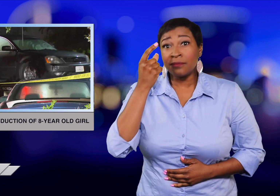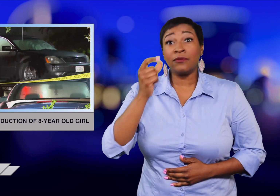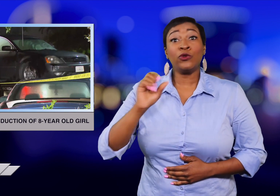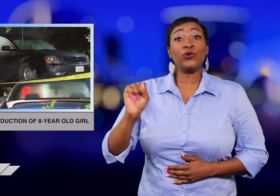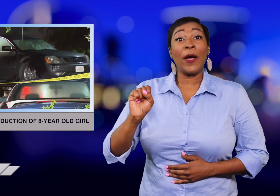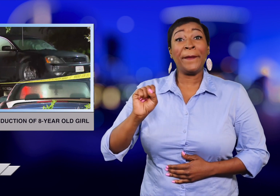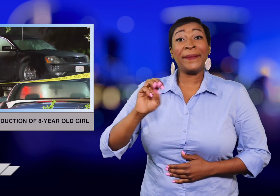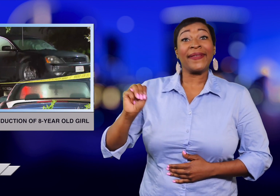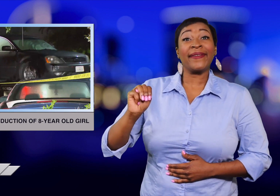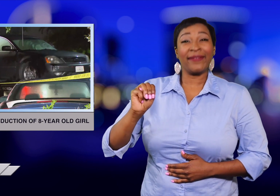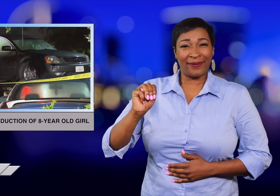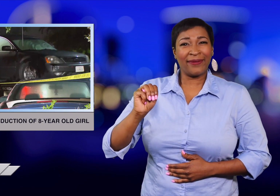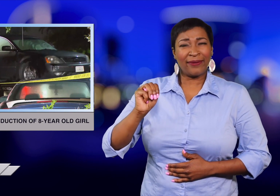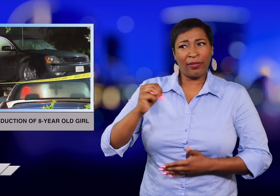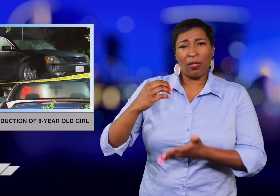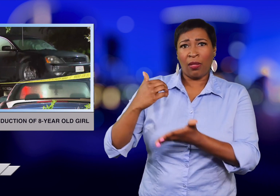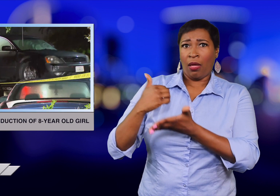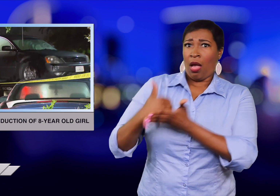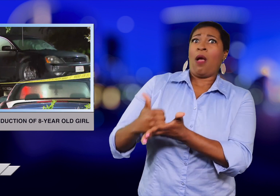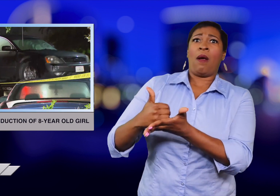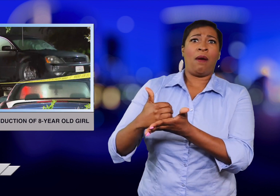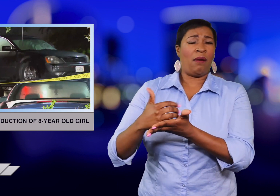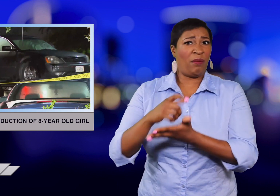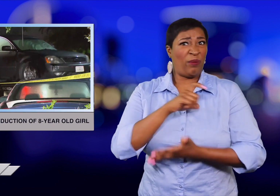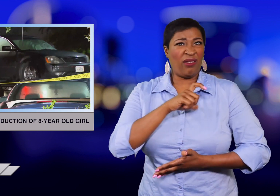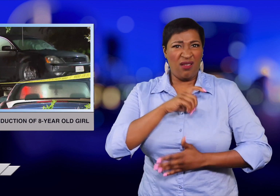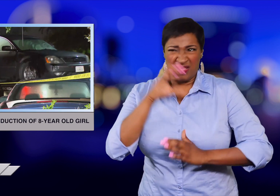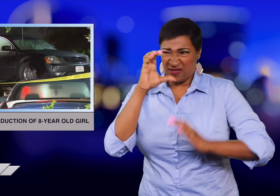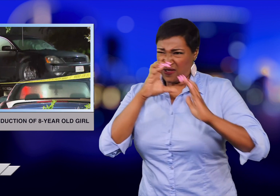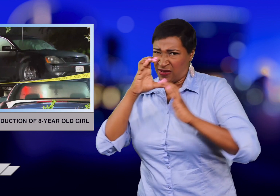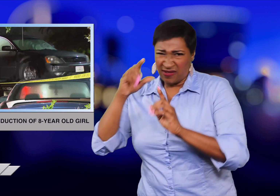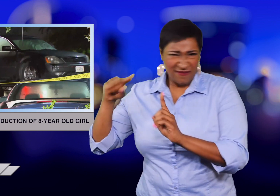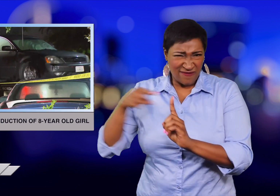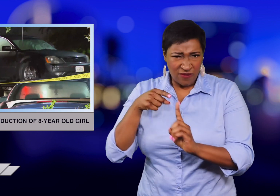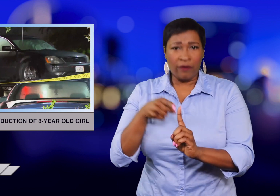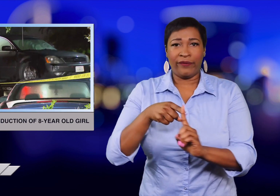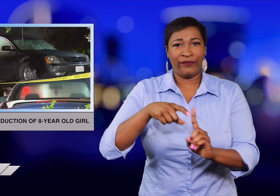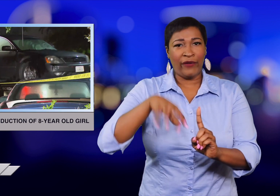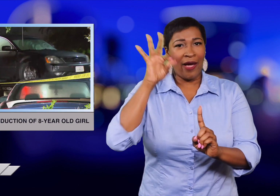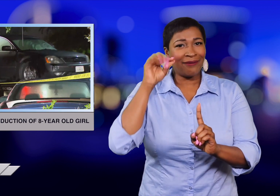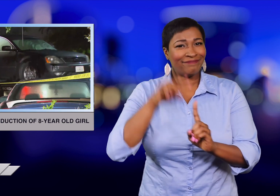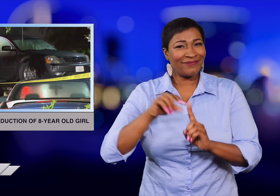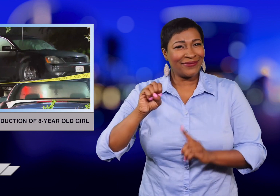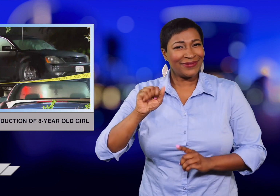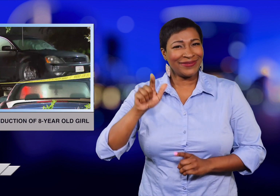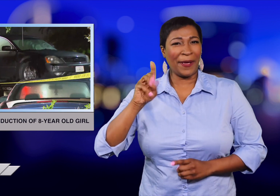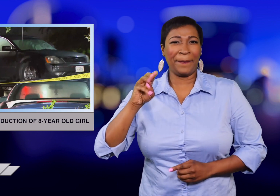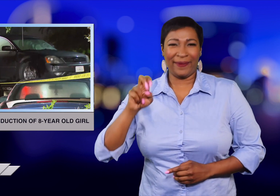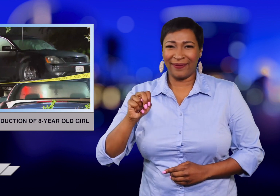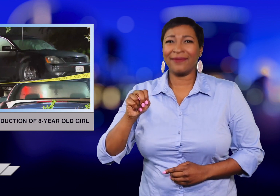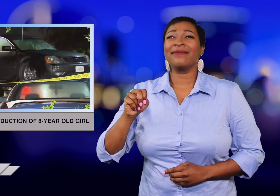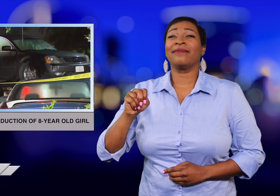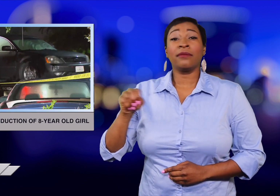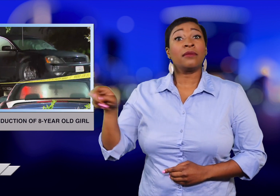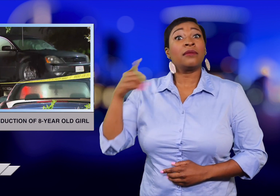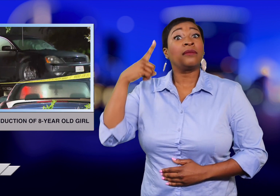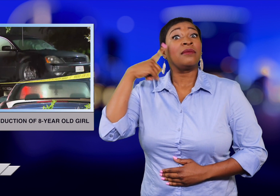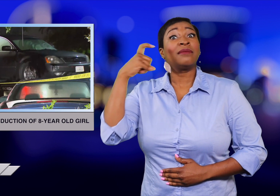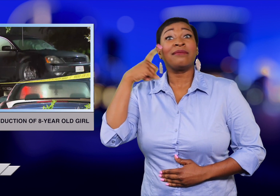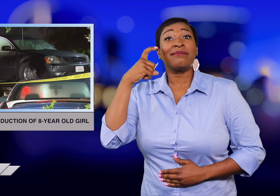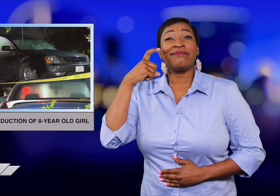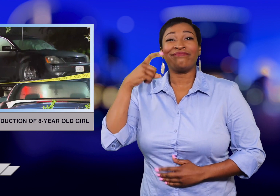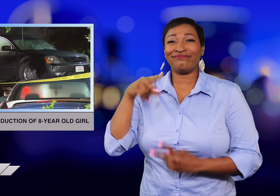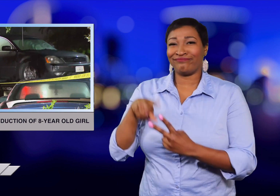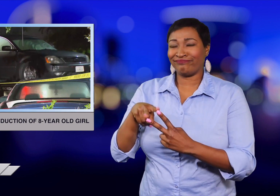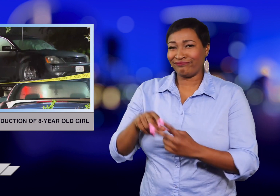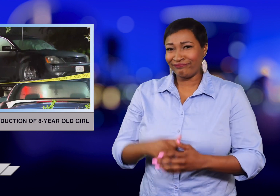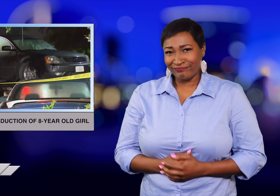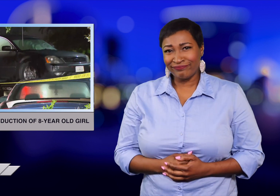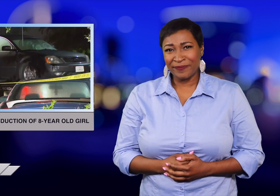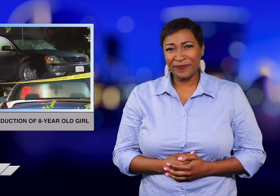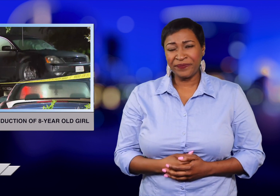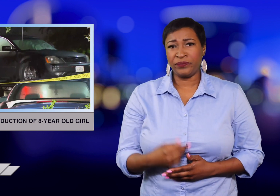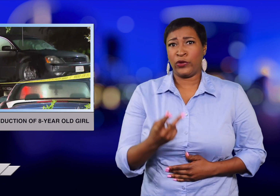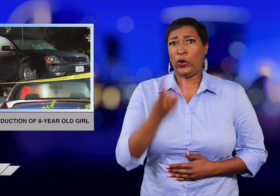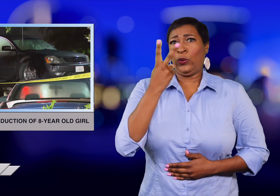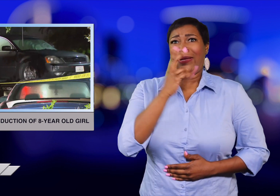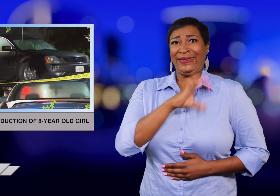But ultimately it was the social media post that led police to Salem and the suspect.